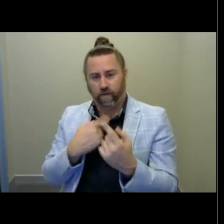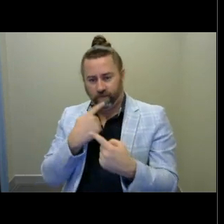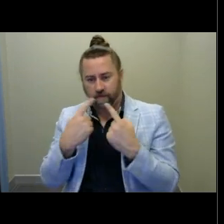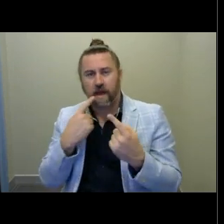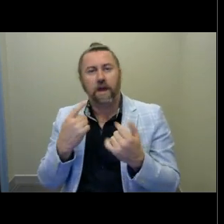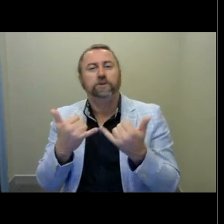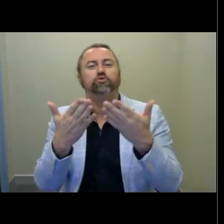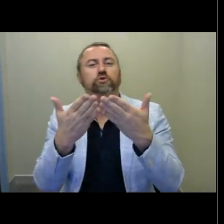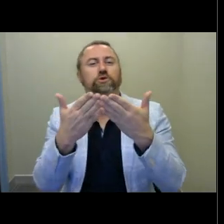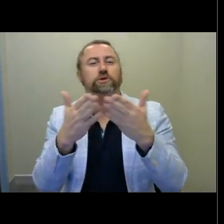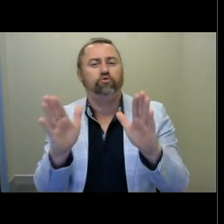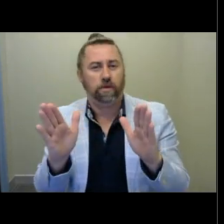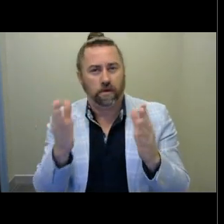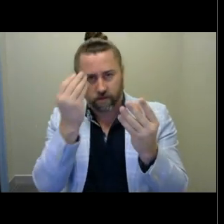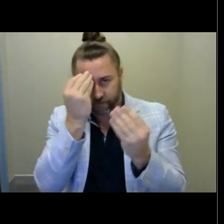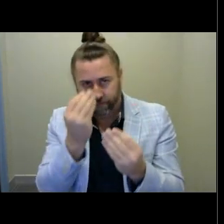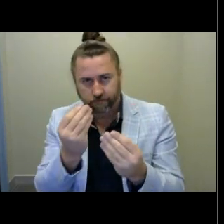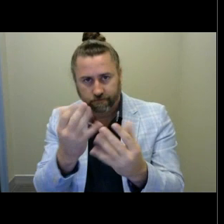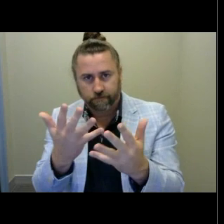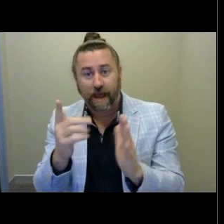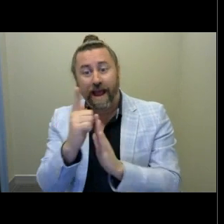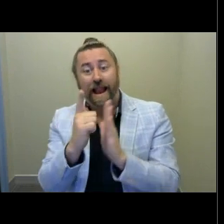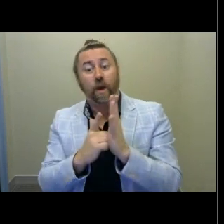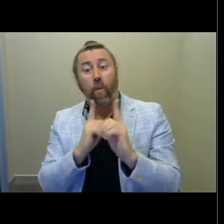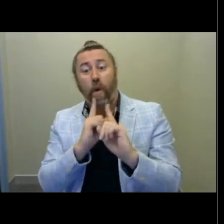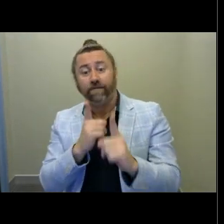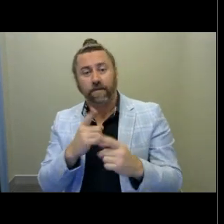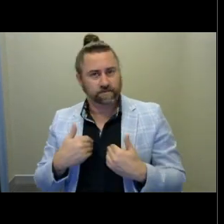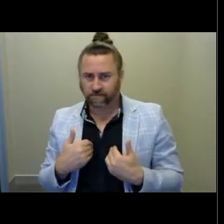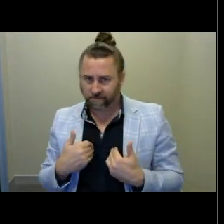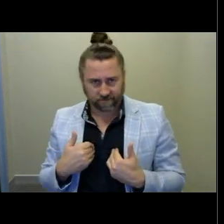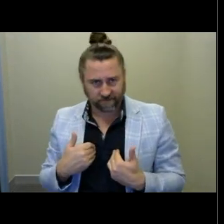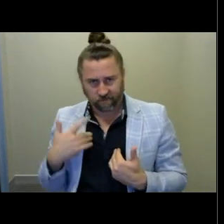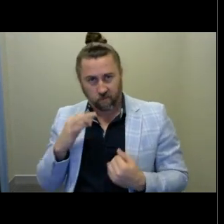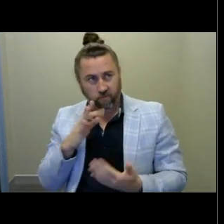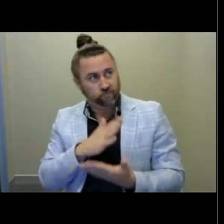And I cannot provide any legal advice because I am not a trained lawyer.